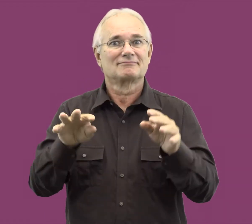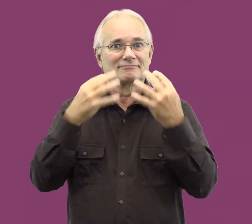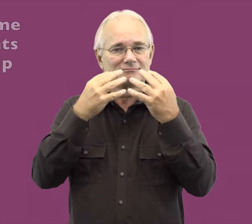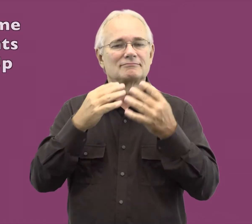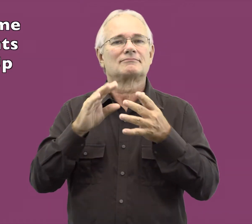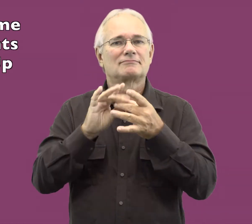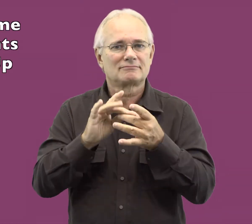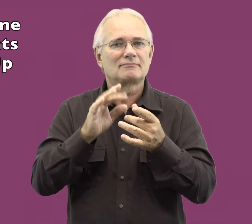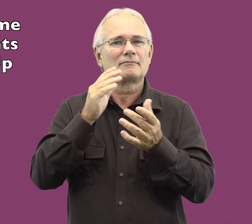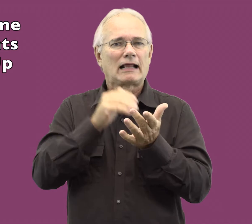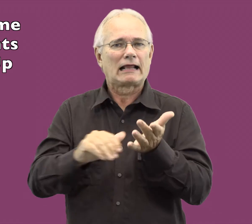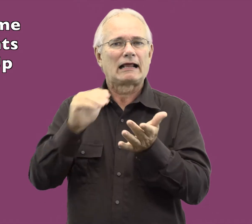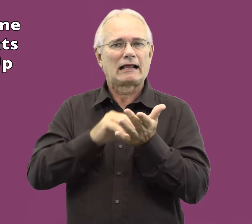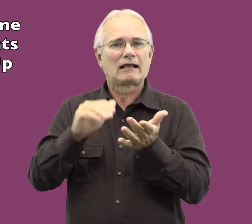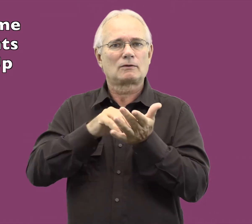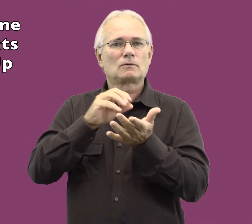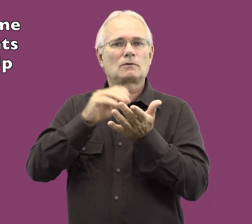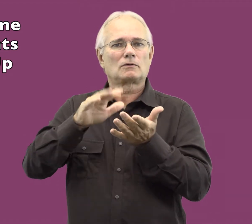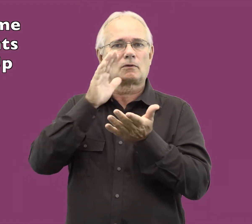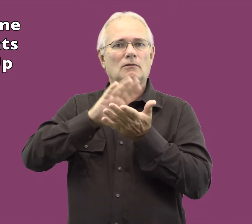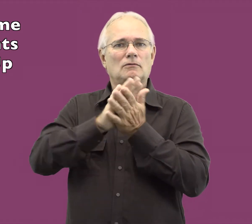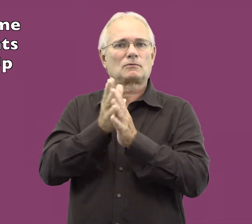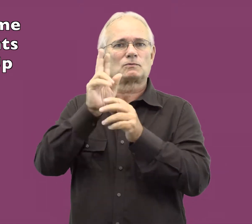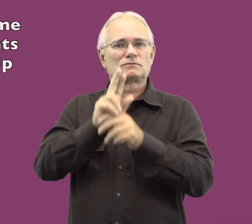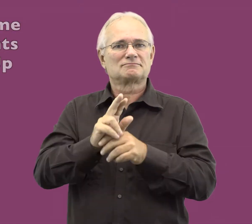You can repeat this again and again. Students will become used to the process.